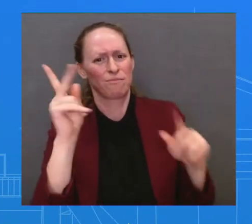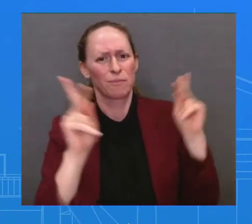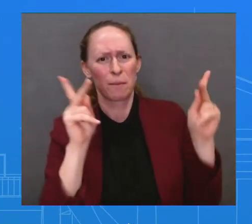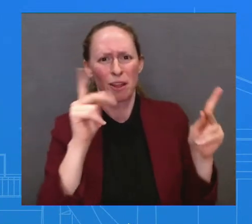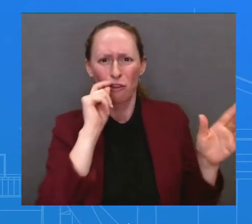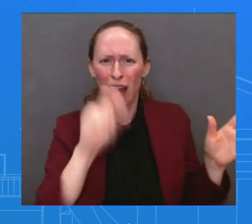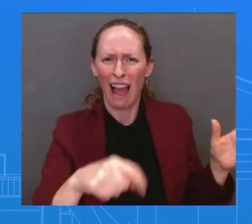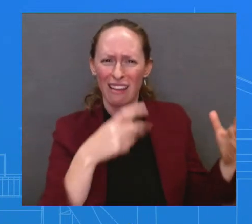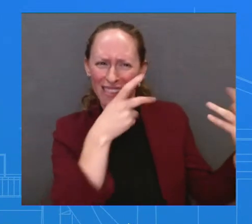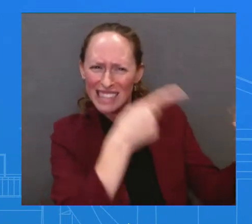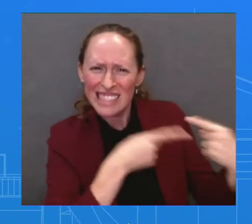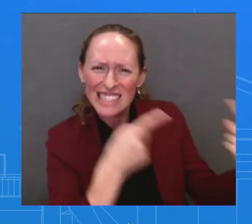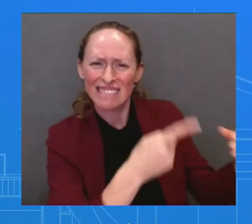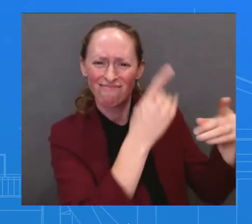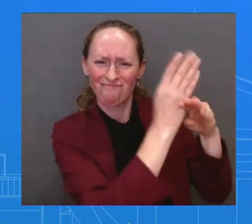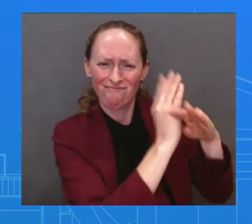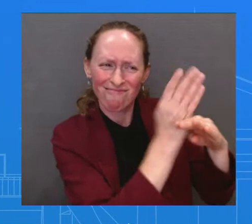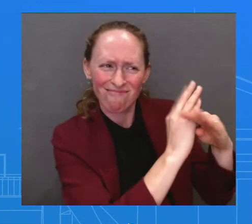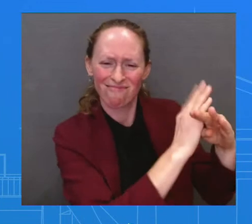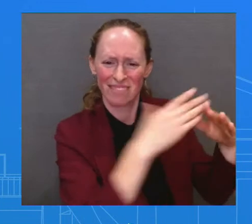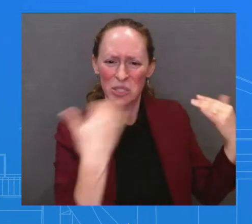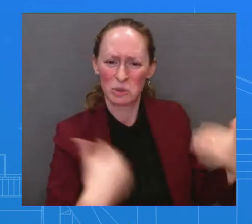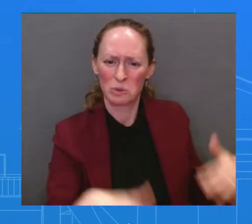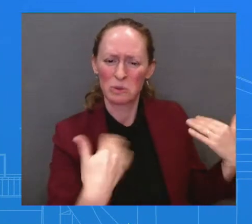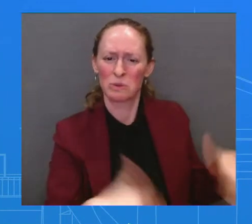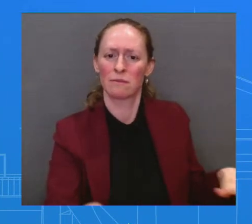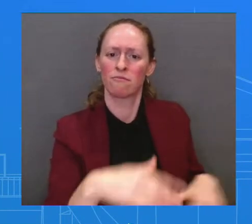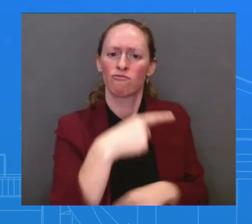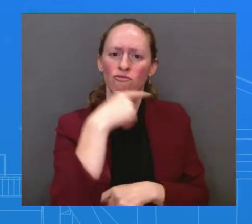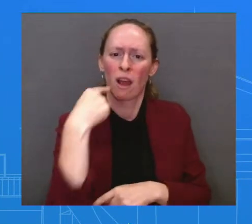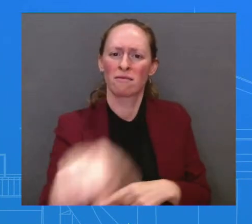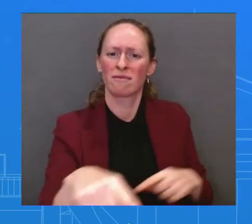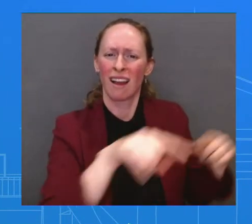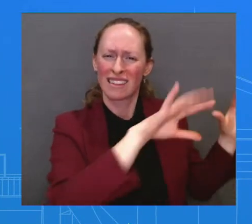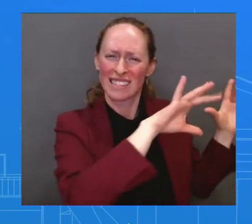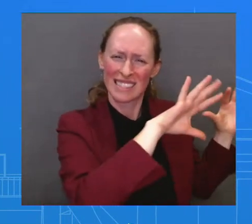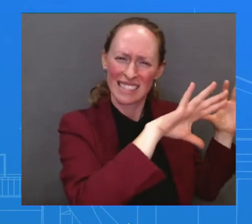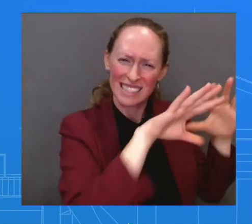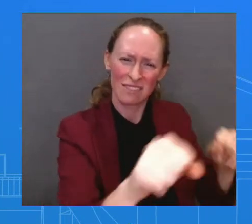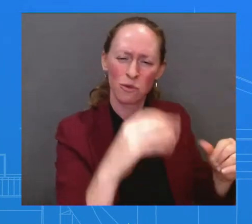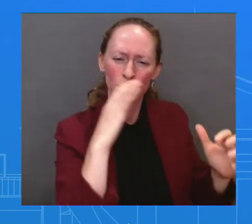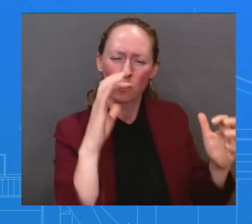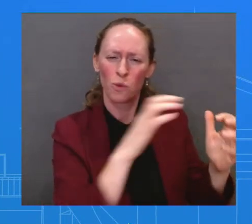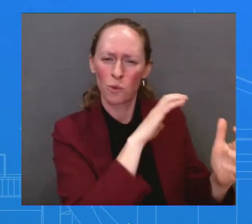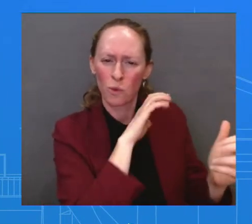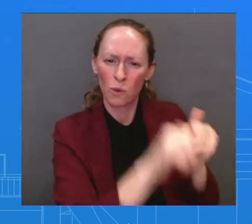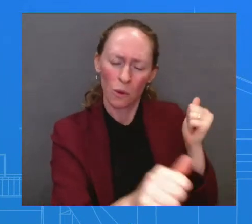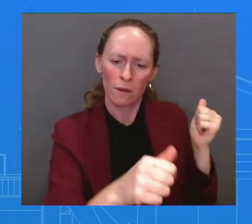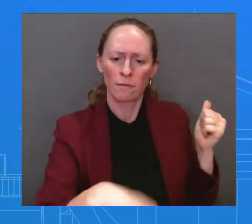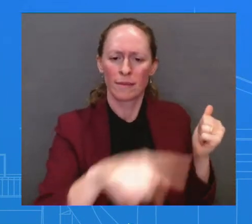The President spoke about how critical it is that the U.S. and the world send the unmistakable message that in the 21st century,